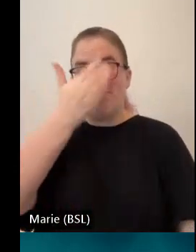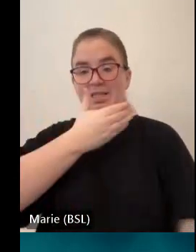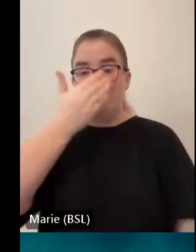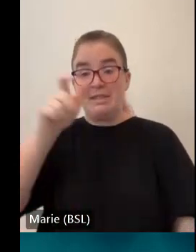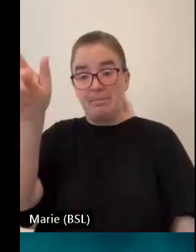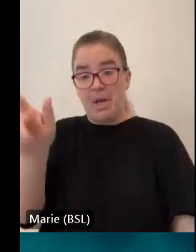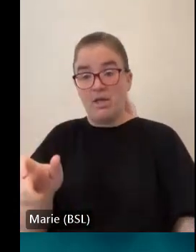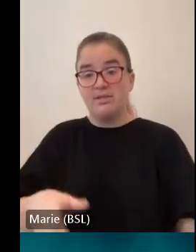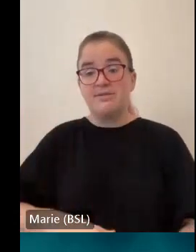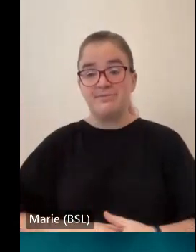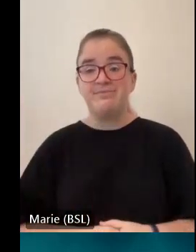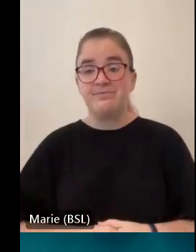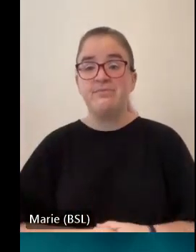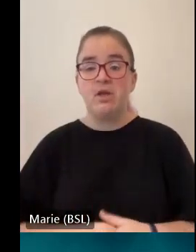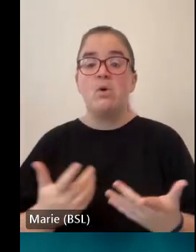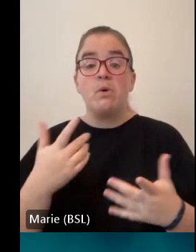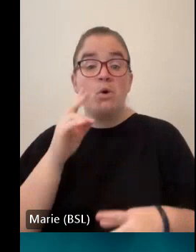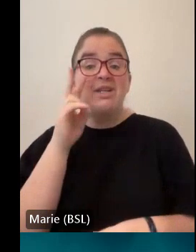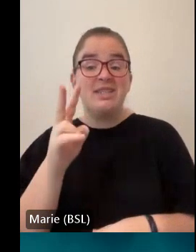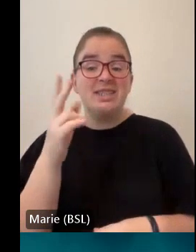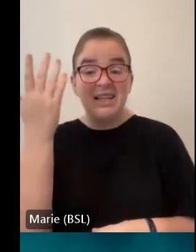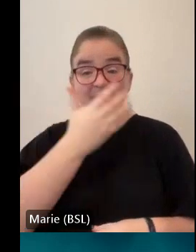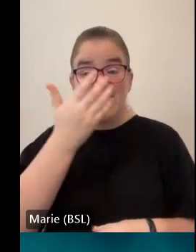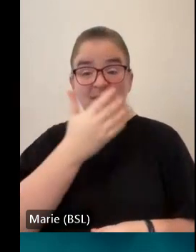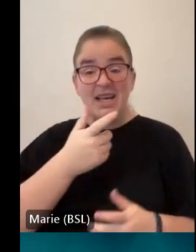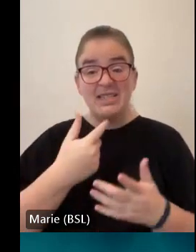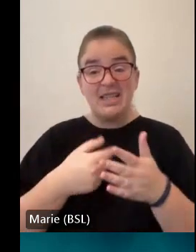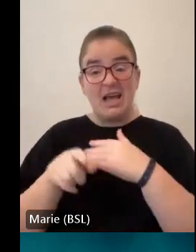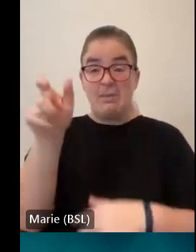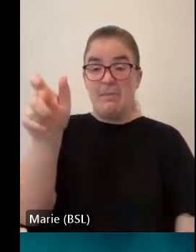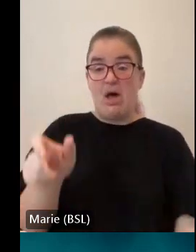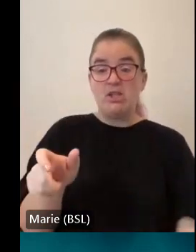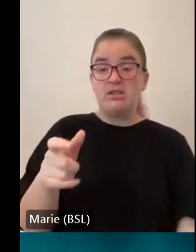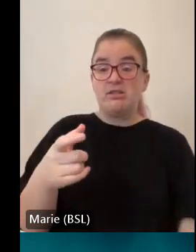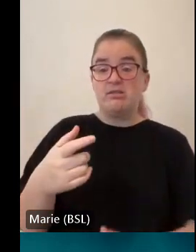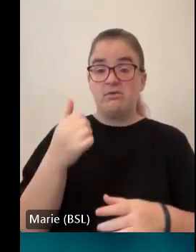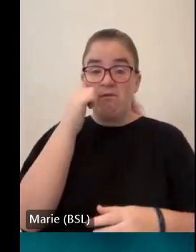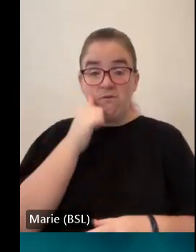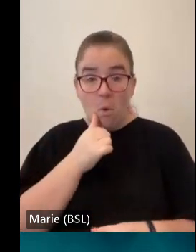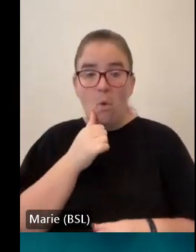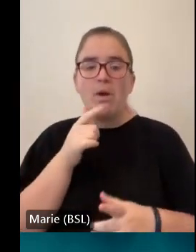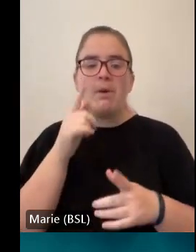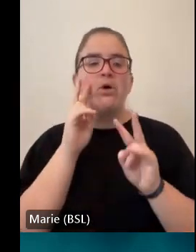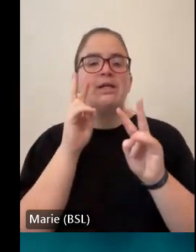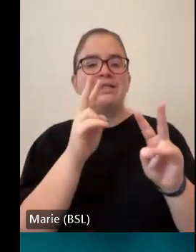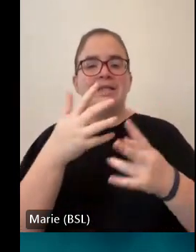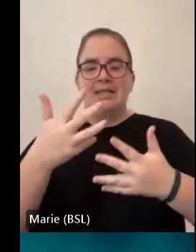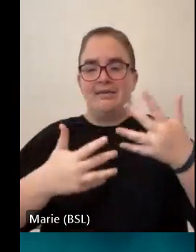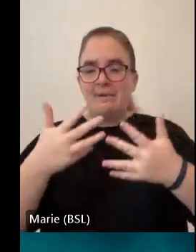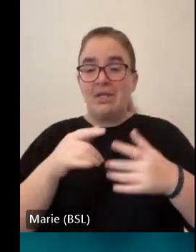We do, of course see in person frauds, but as you see from the data, they are less prevalent.